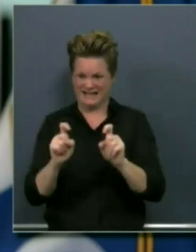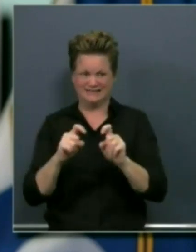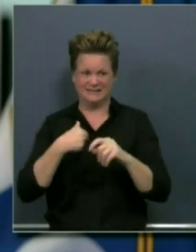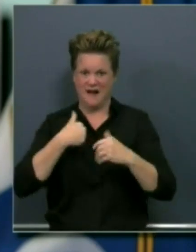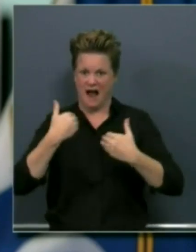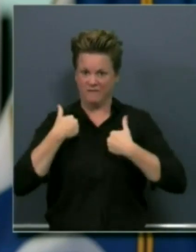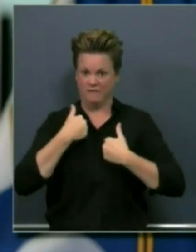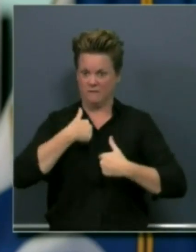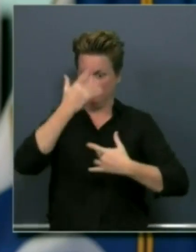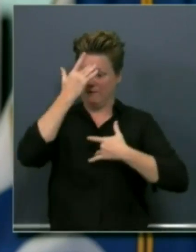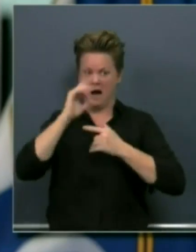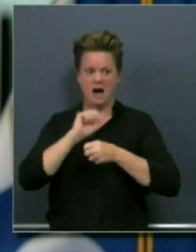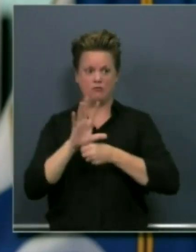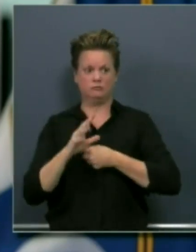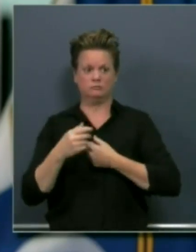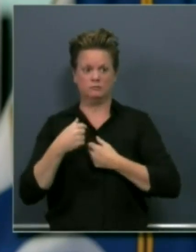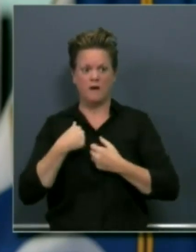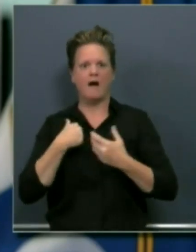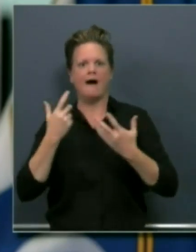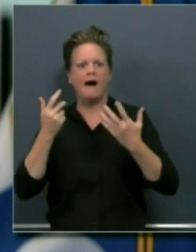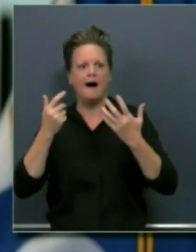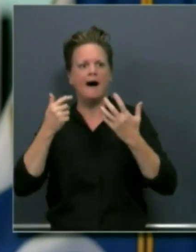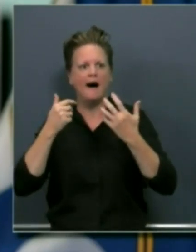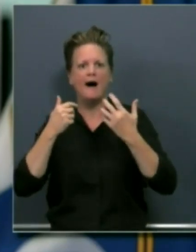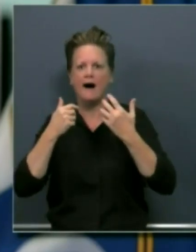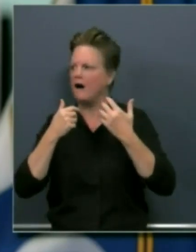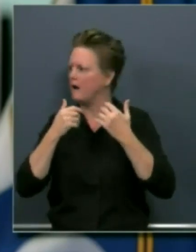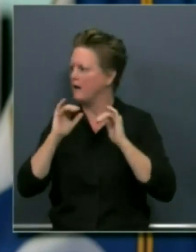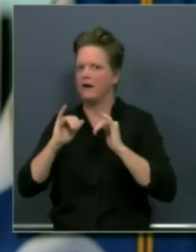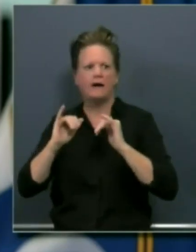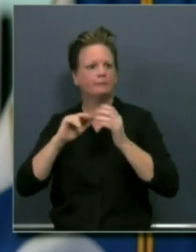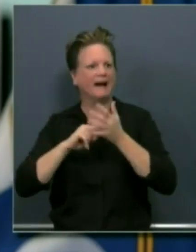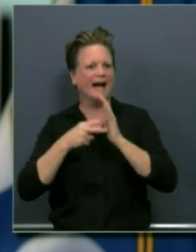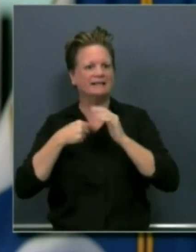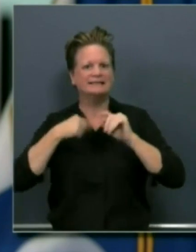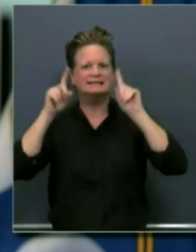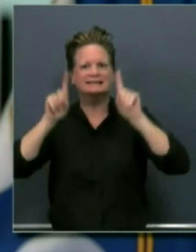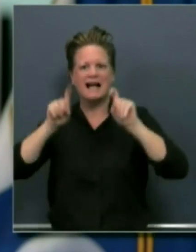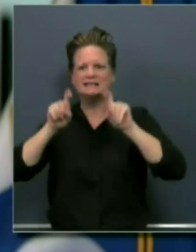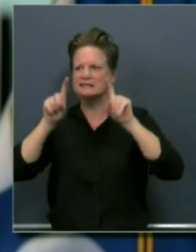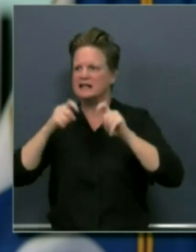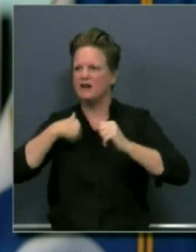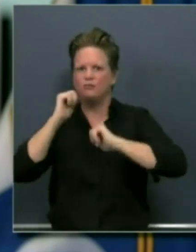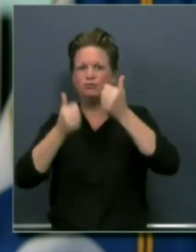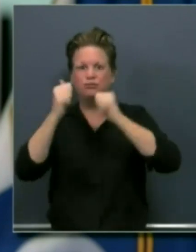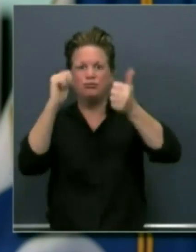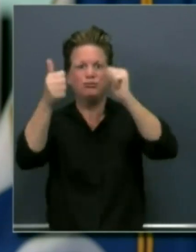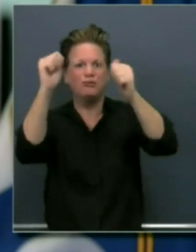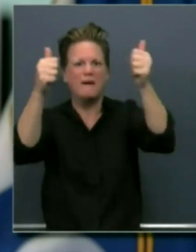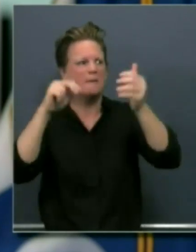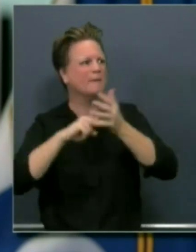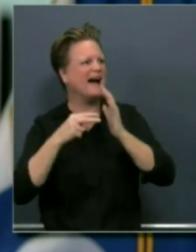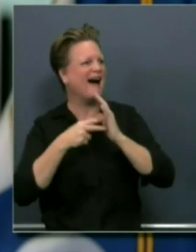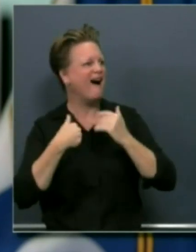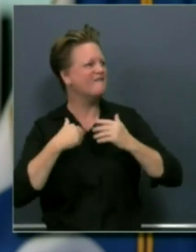GO UP AND THAT'S JUST THE POINT OF CAUTION AND CONCERN IS PEOPLE GET AHEAD OF THEMSELVES A LITTLE BIT AND I